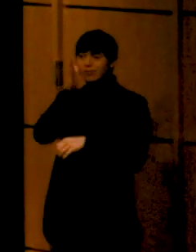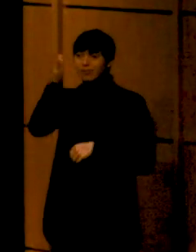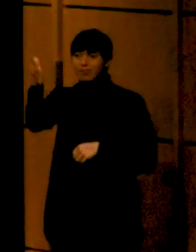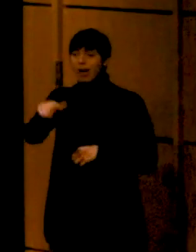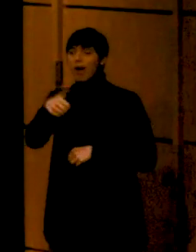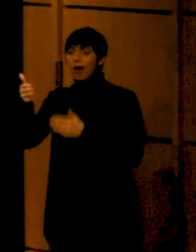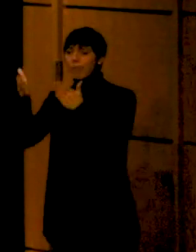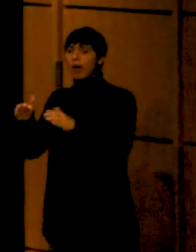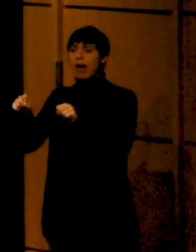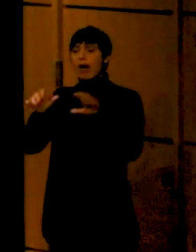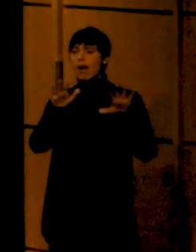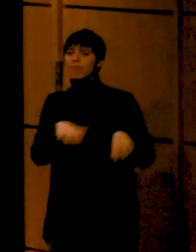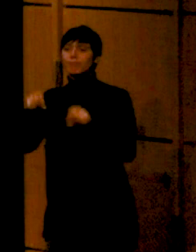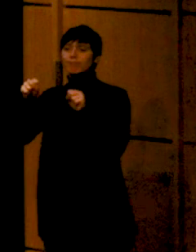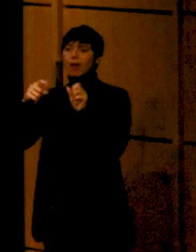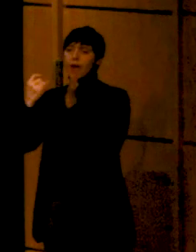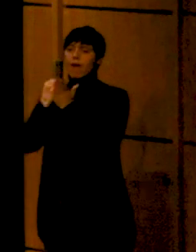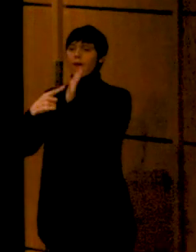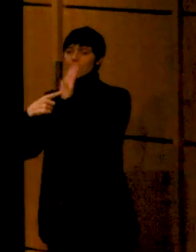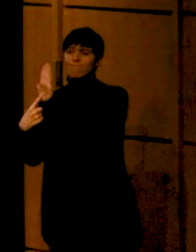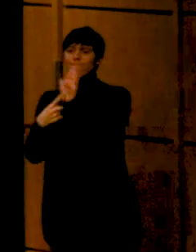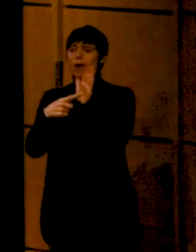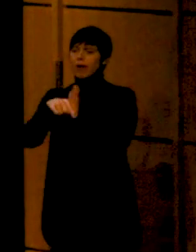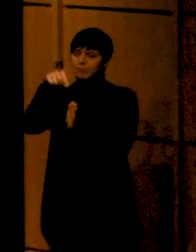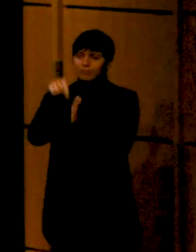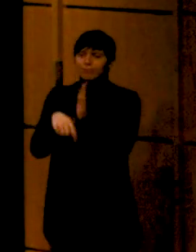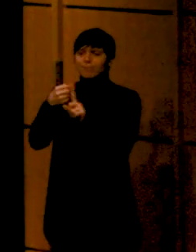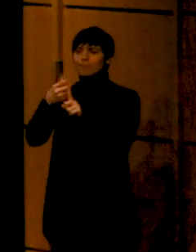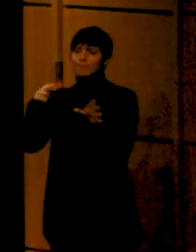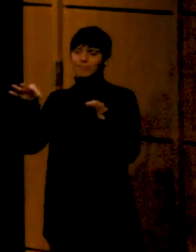do an even more comprehensive exhibition.